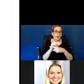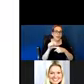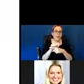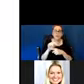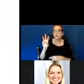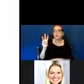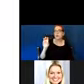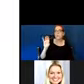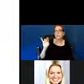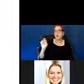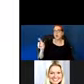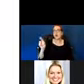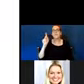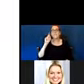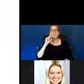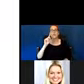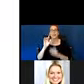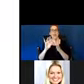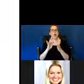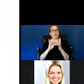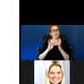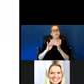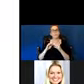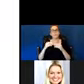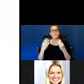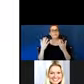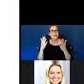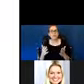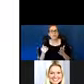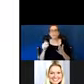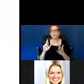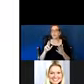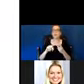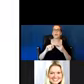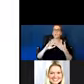And with that we're gonna move on to some of our lessons learned especially in regards